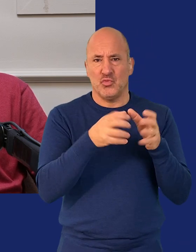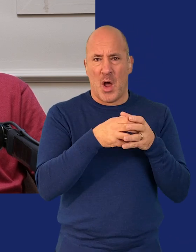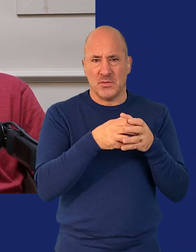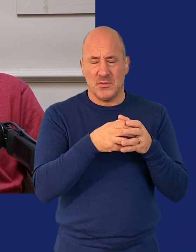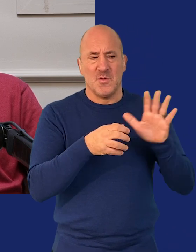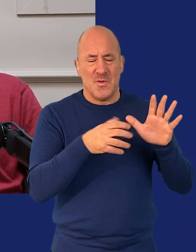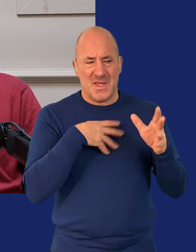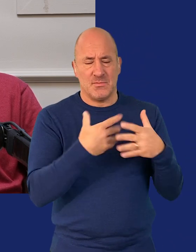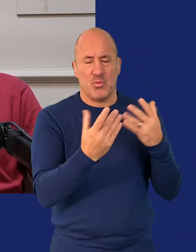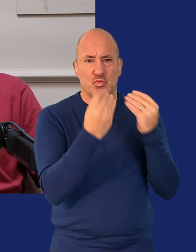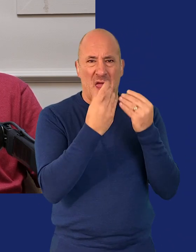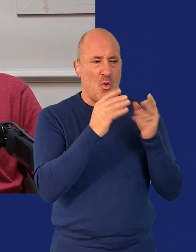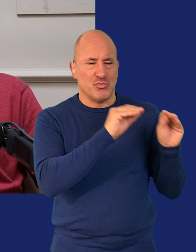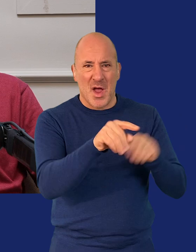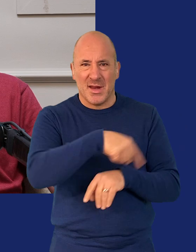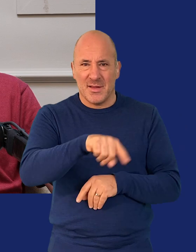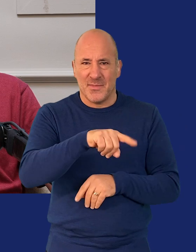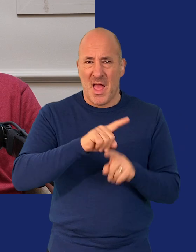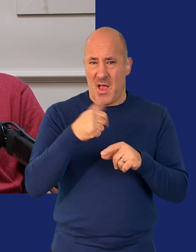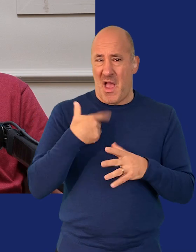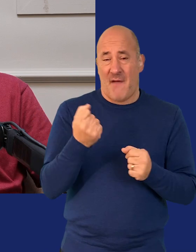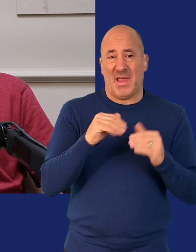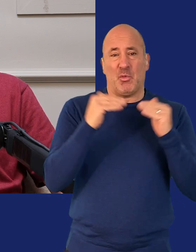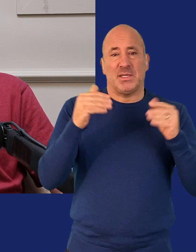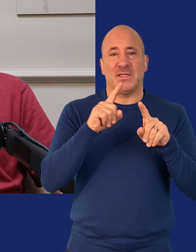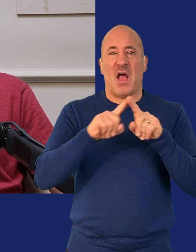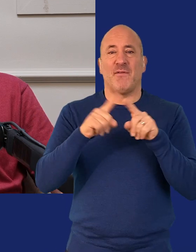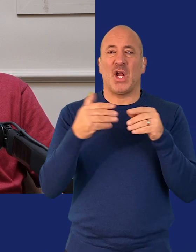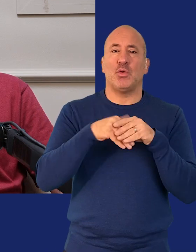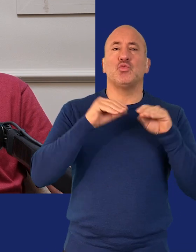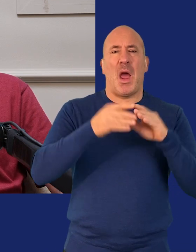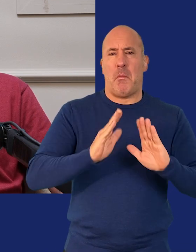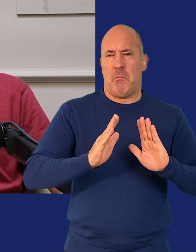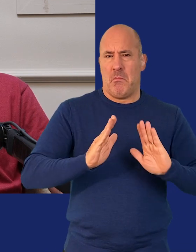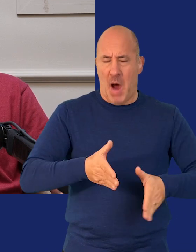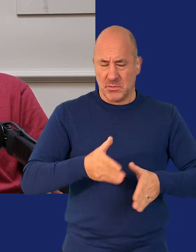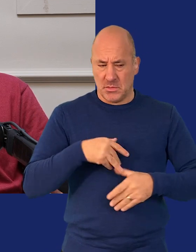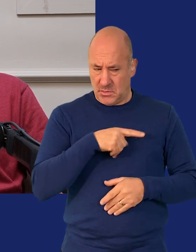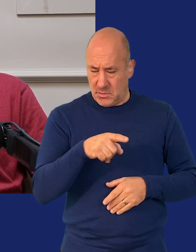So, you know, we've got mandatory equality, diversity and inclusion training, make sure I've updated all of my policies.